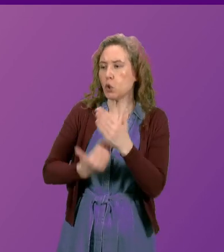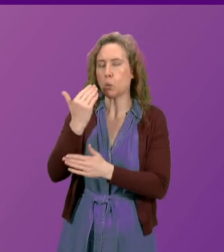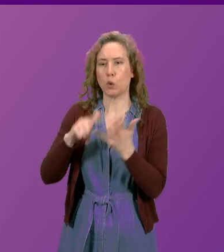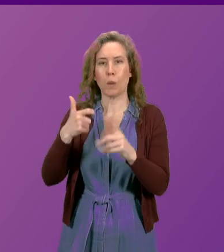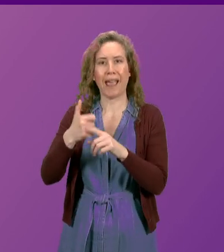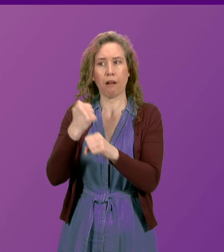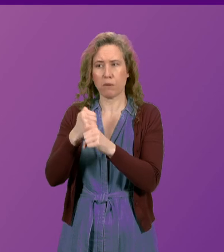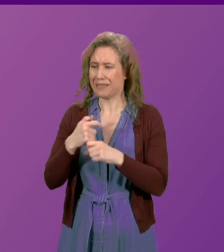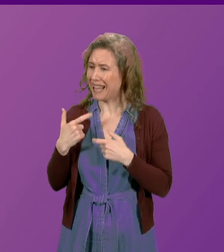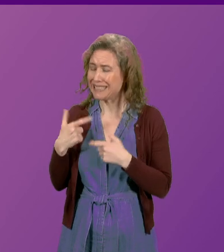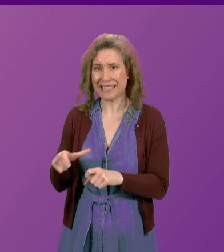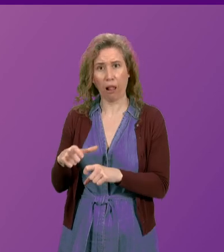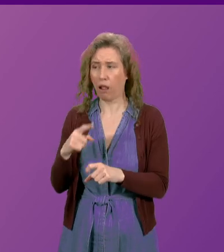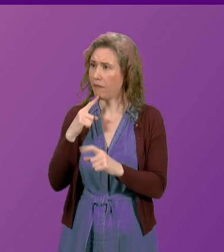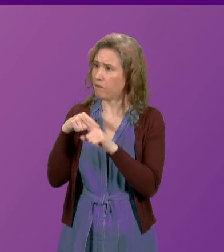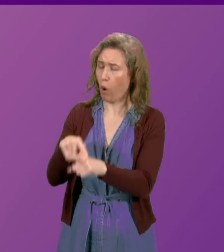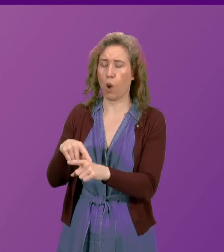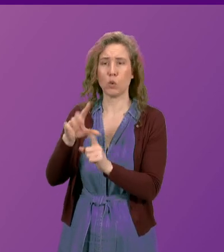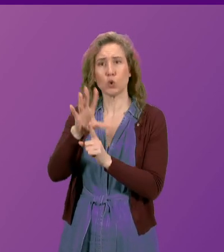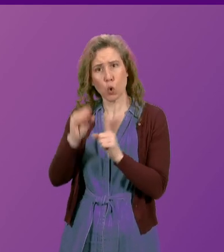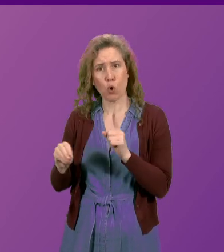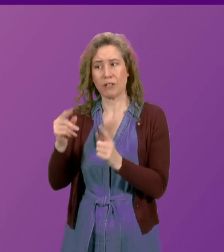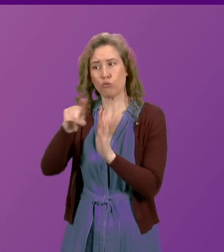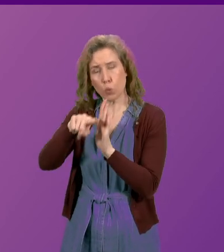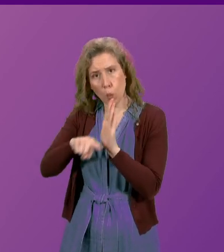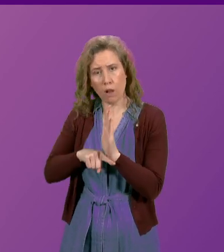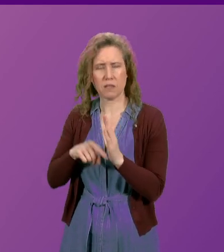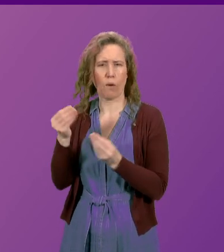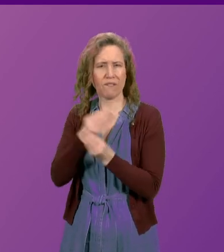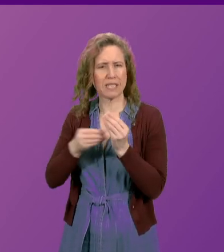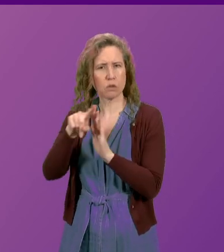it will still be committed to Tory fiscal rules and will still refuse to rejoin the European